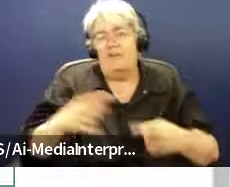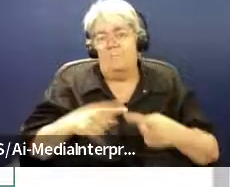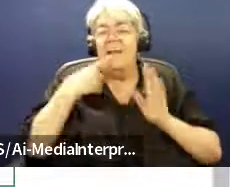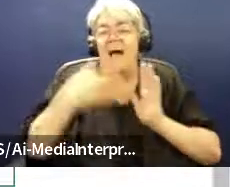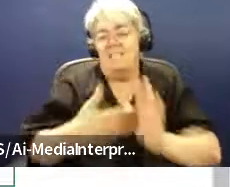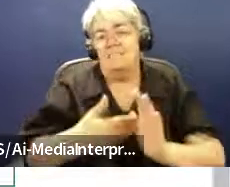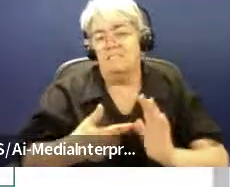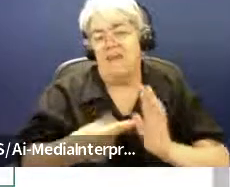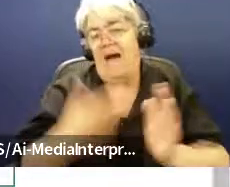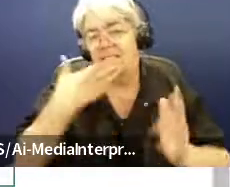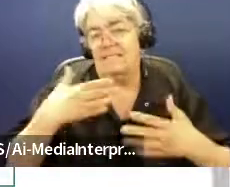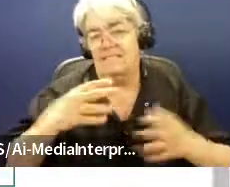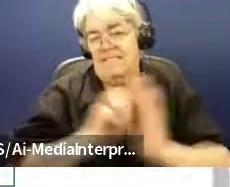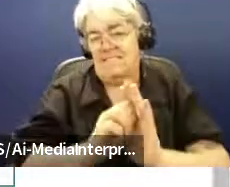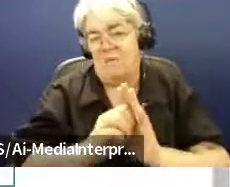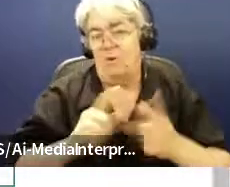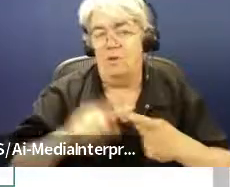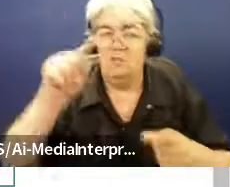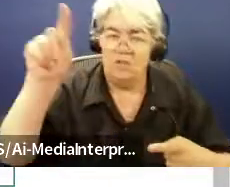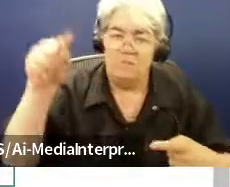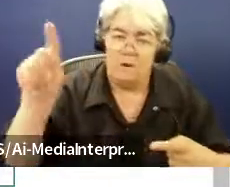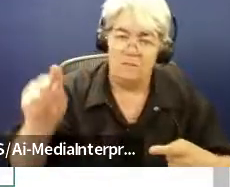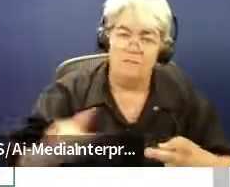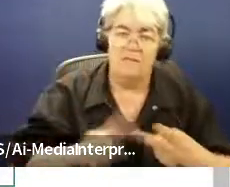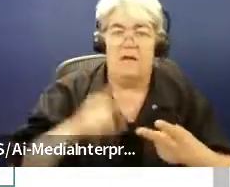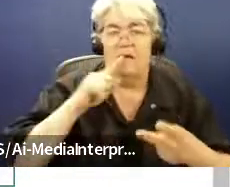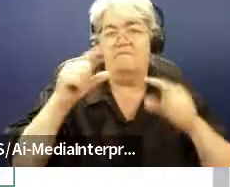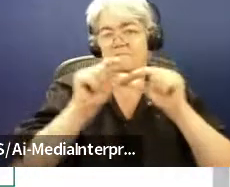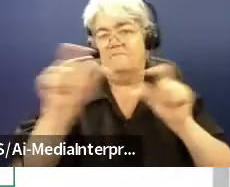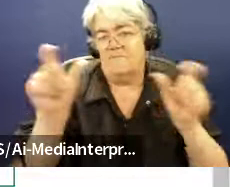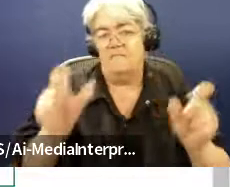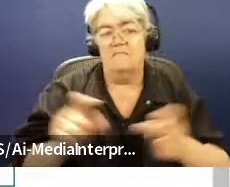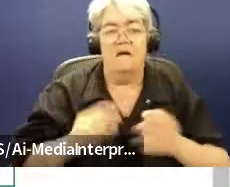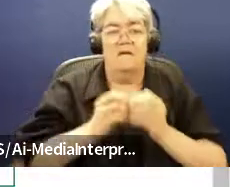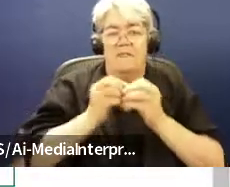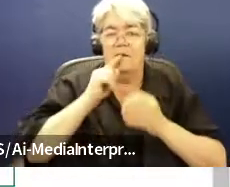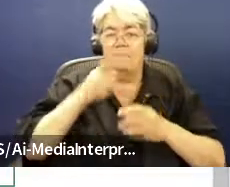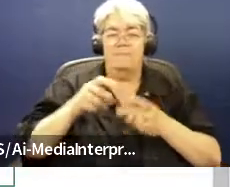the webpage for registering for our events , not that I'm necessarily trying to promote that but